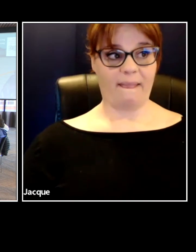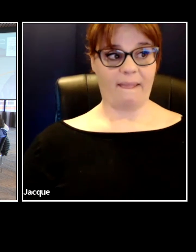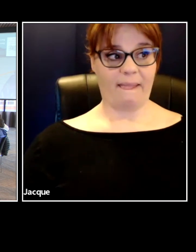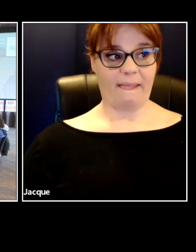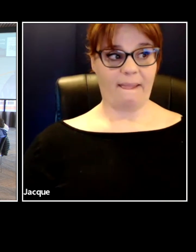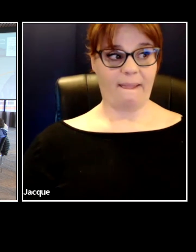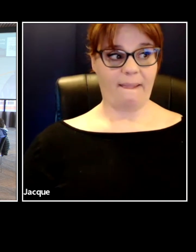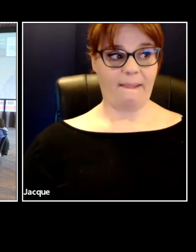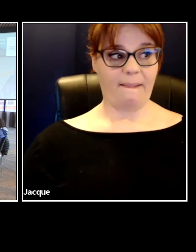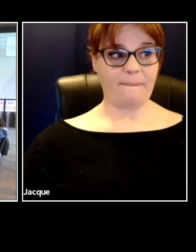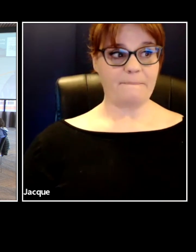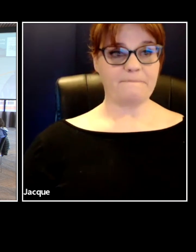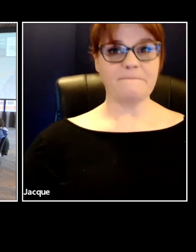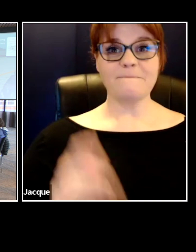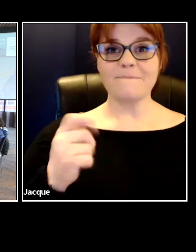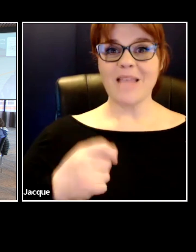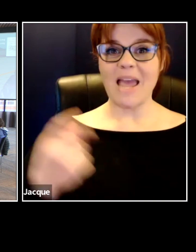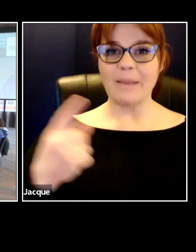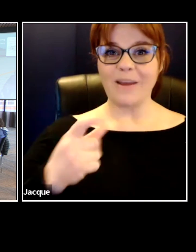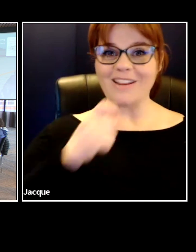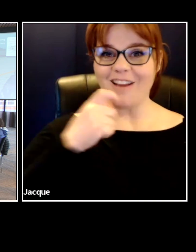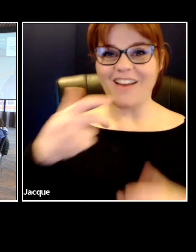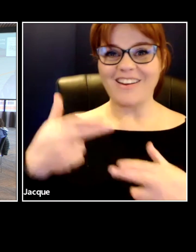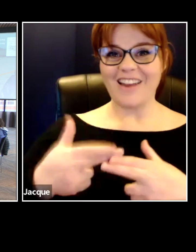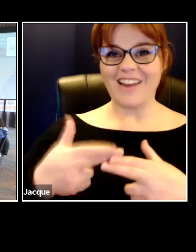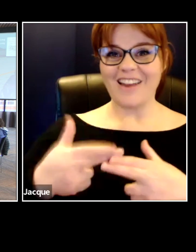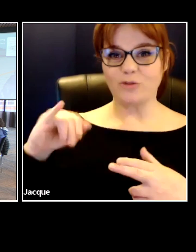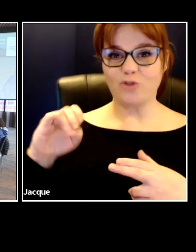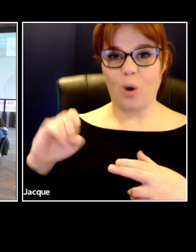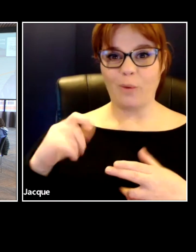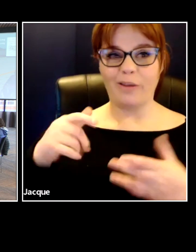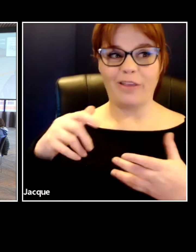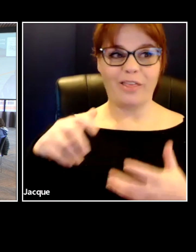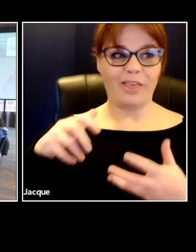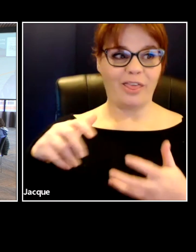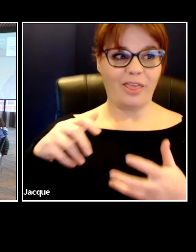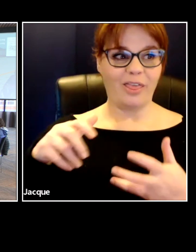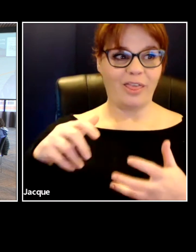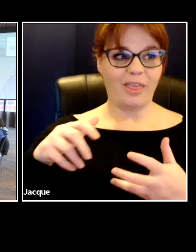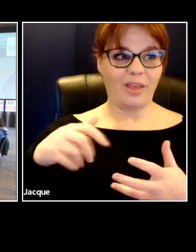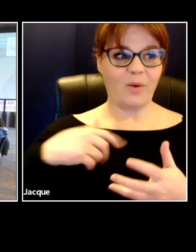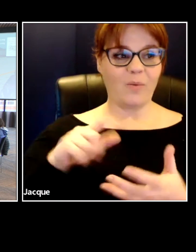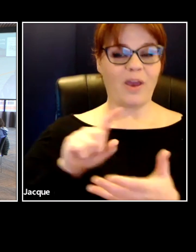Joe? We play this game on our we have non-drivers all lines has weekly meetings where we uh as